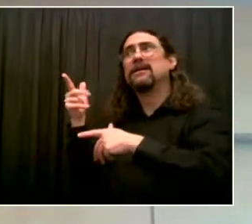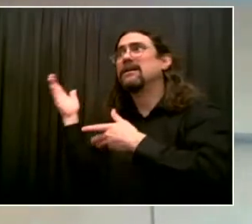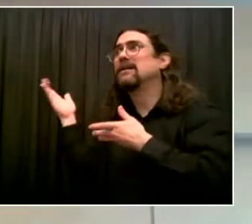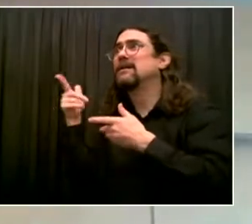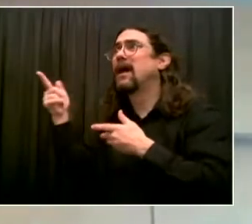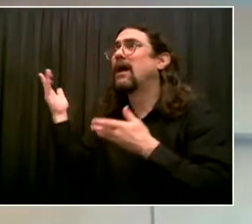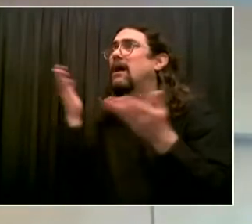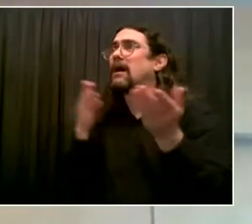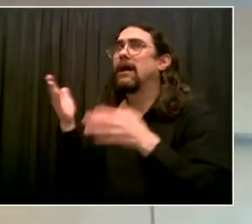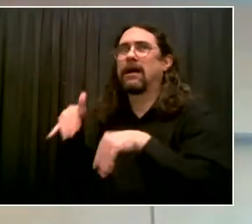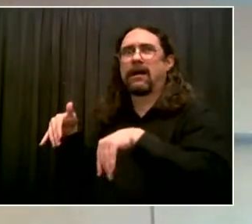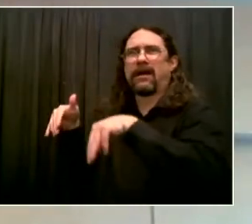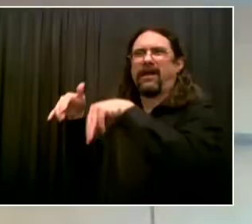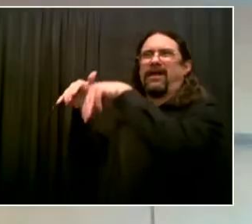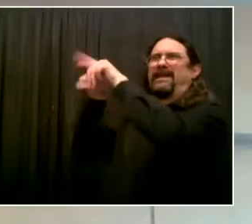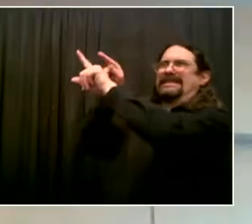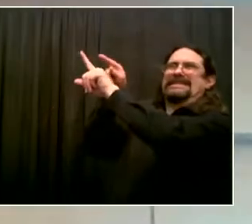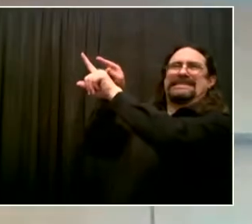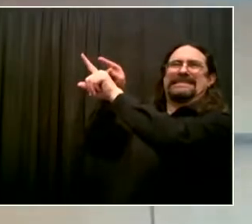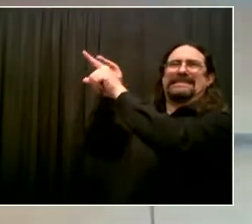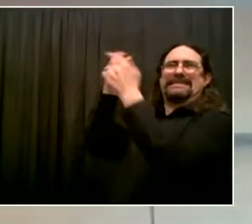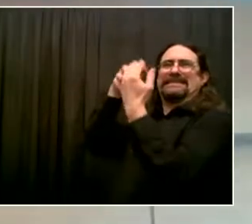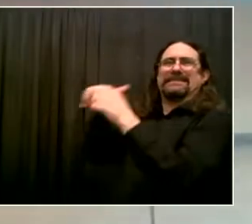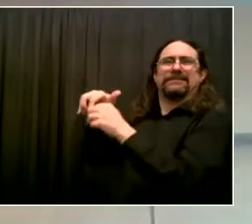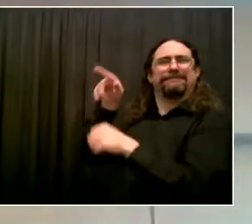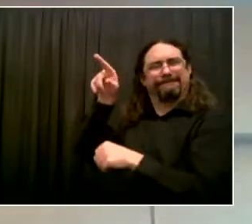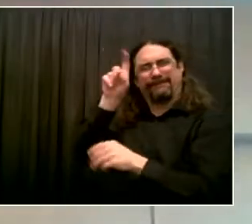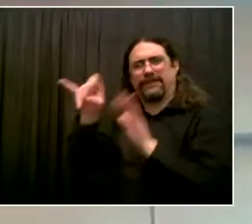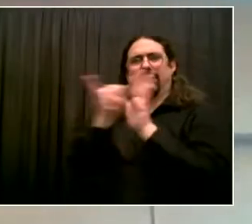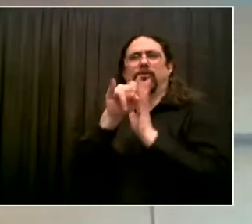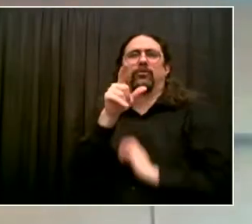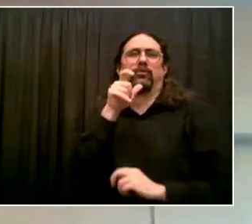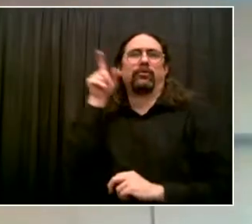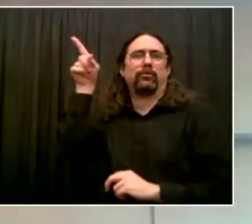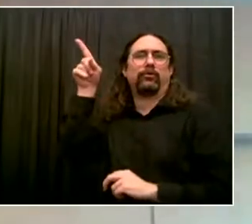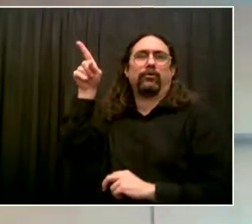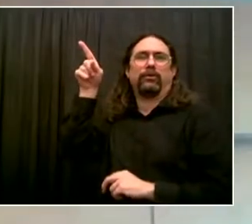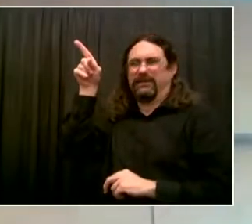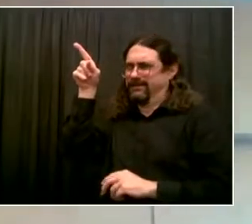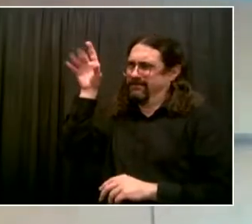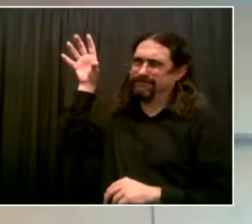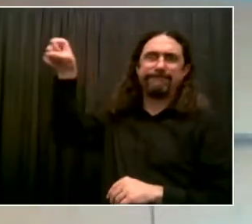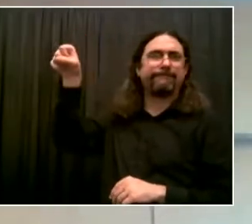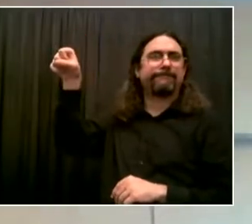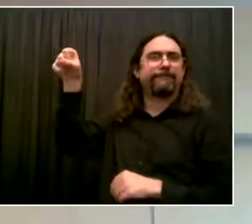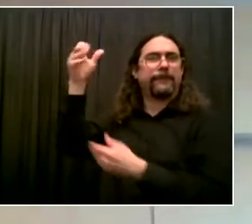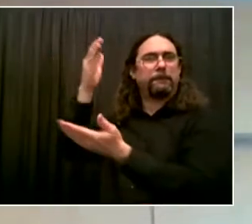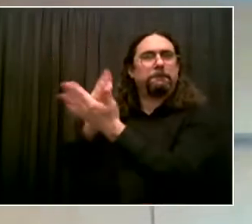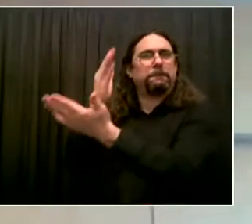FOR 60 TO 70% OF SERIOUS STREET